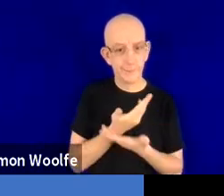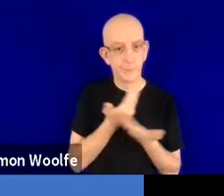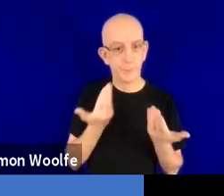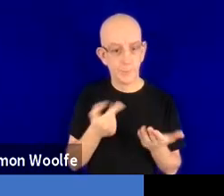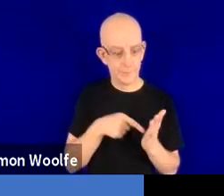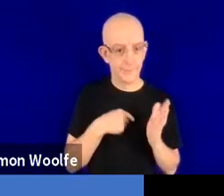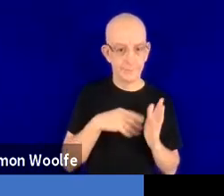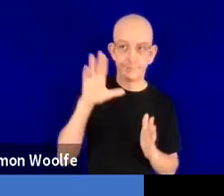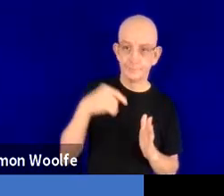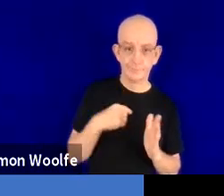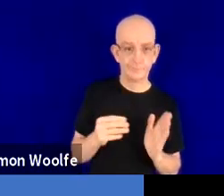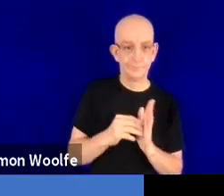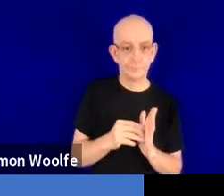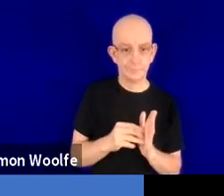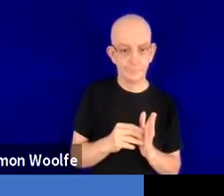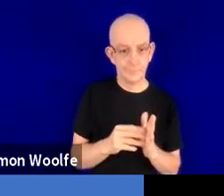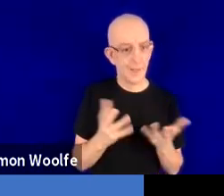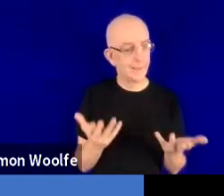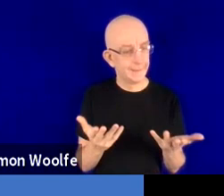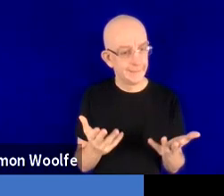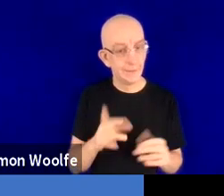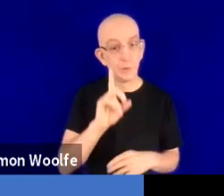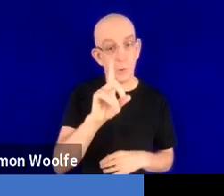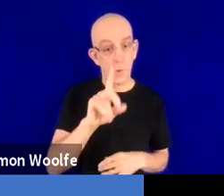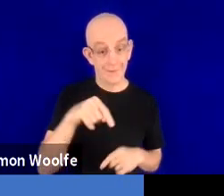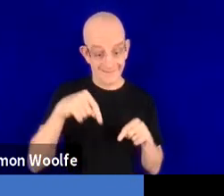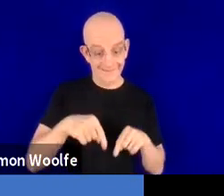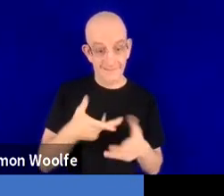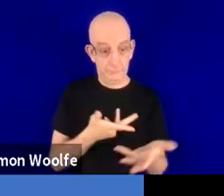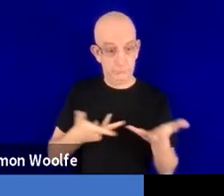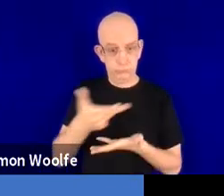So far, I've mainly talked about disability specific schemes, disability allowances, disability benefits